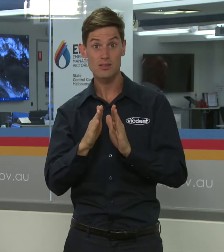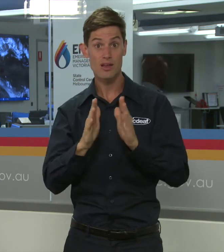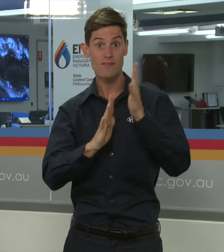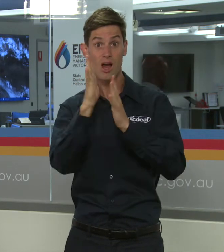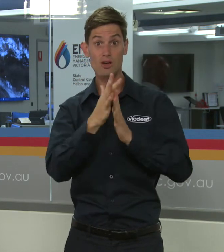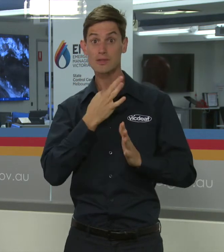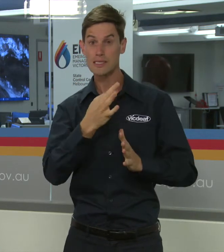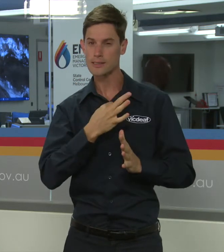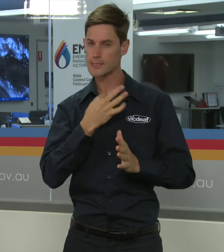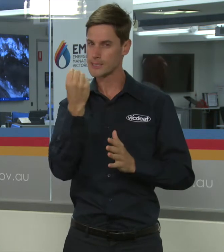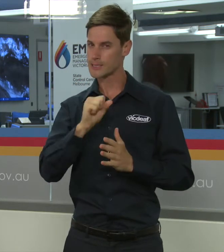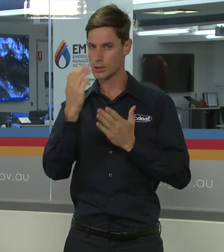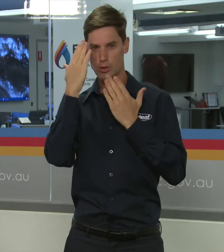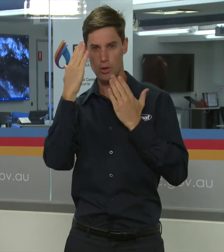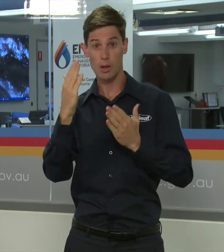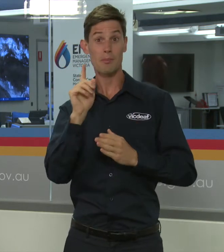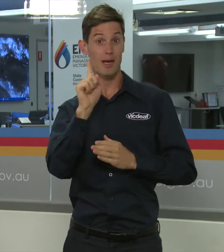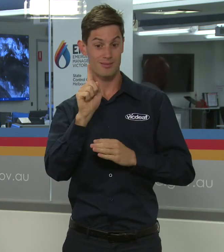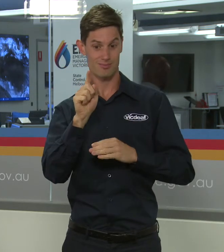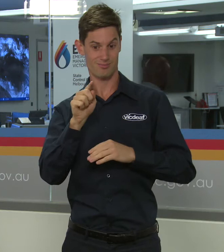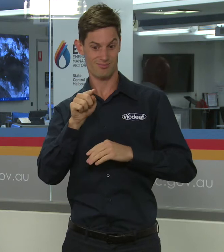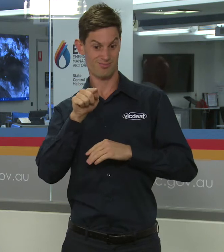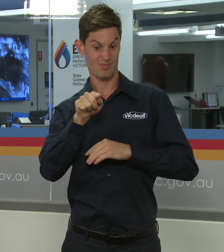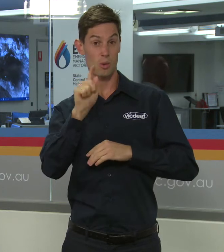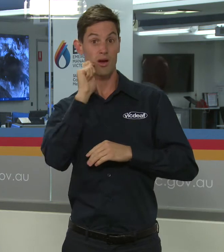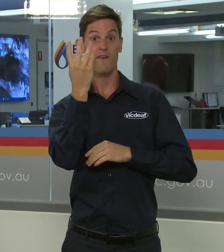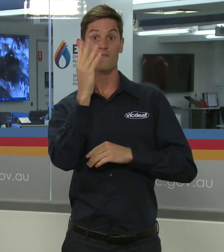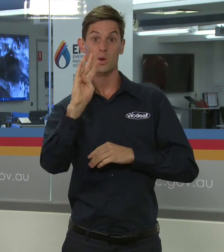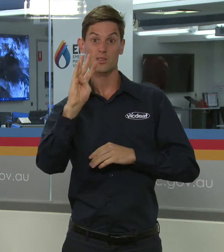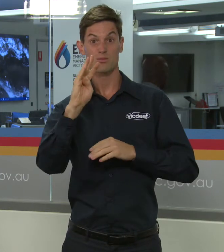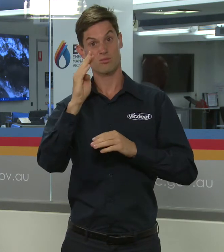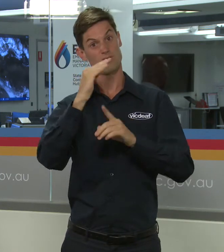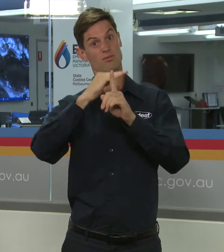So we’re back to 42 degrees, into the high thirties in some locations.